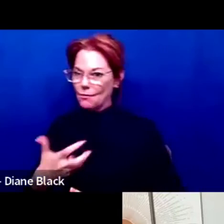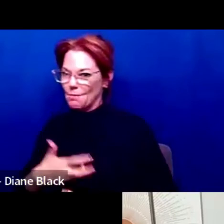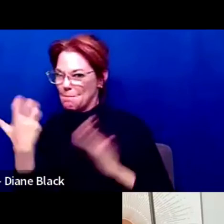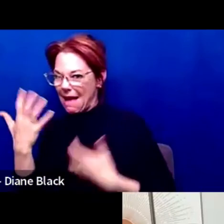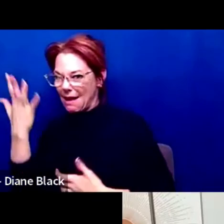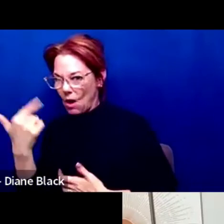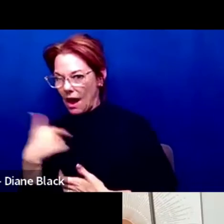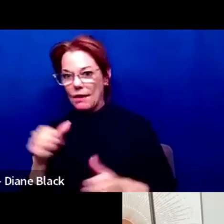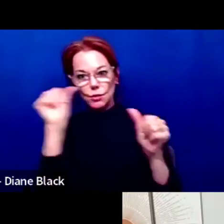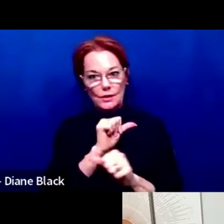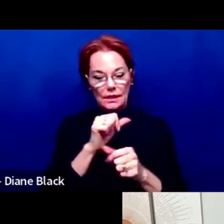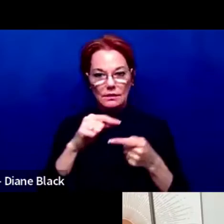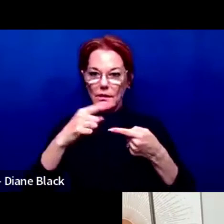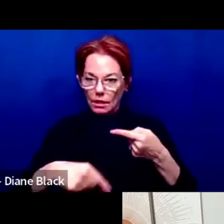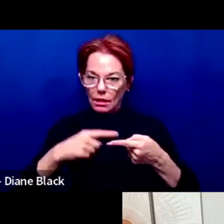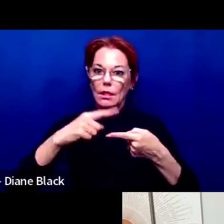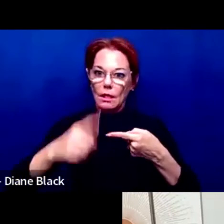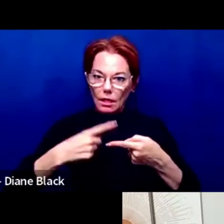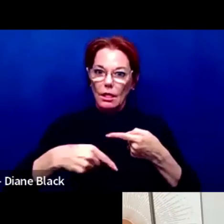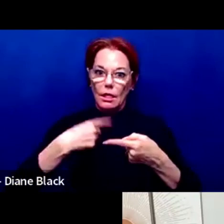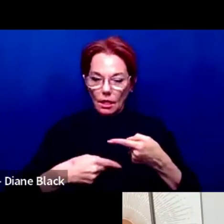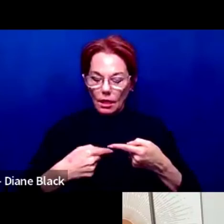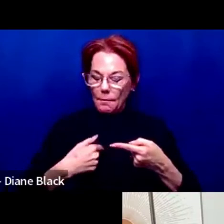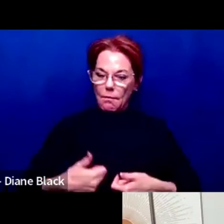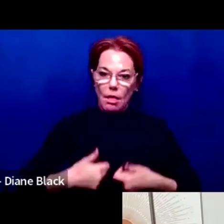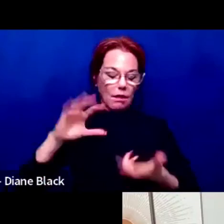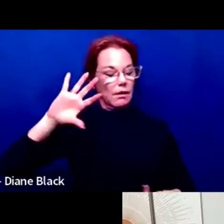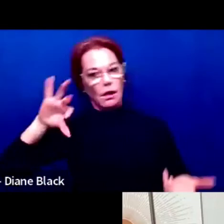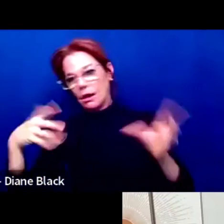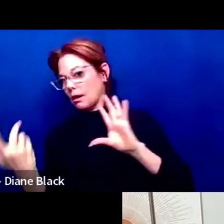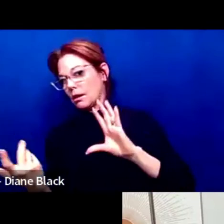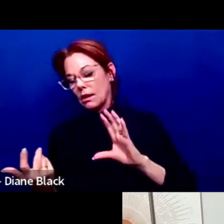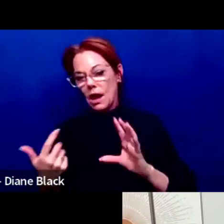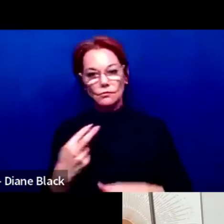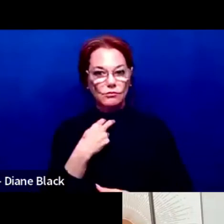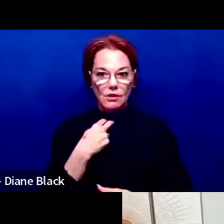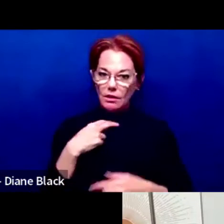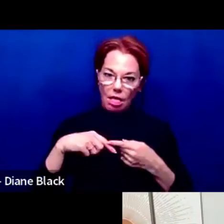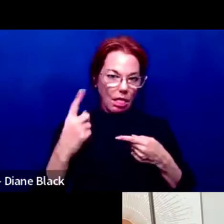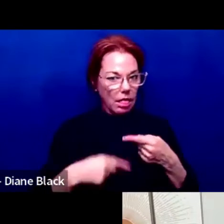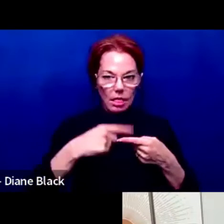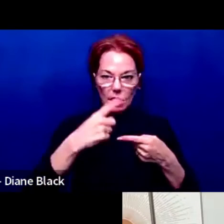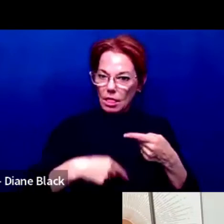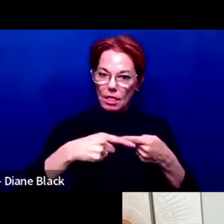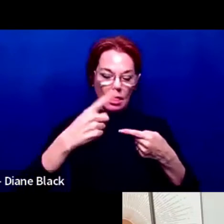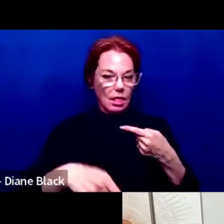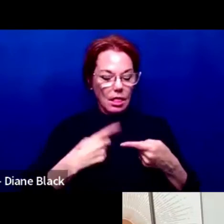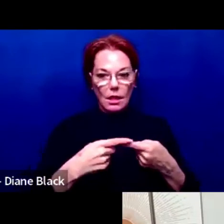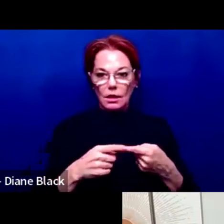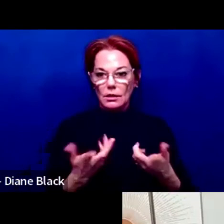out of it. But then I never was. But then when I went to seek help, it was always thrown back in my face. I went to I did a